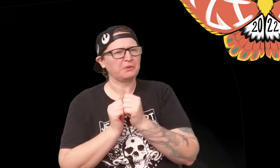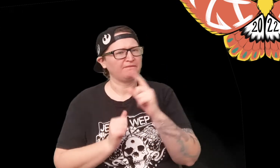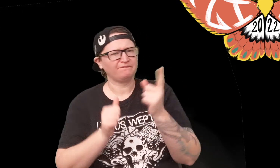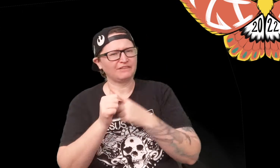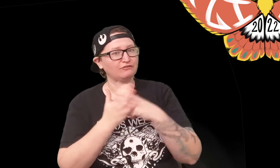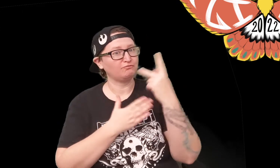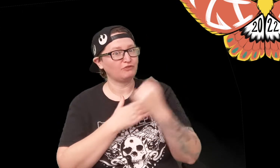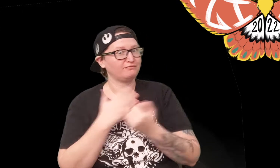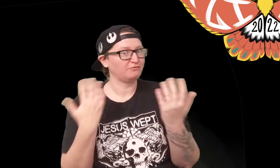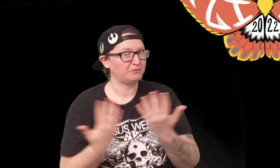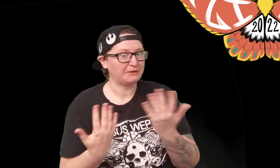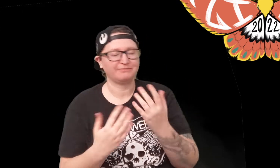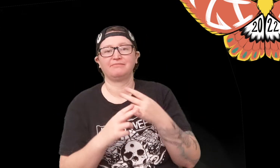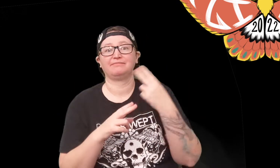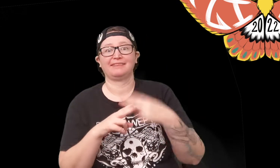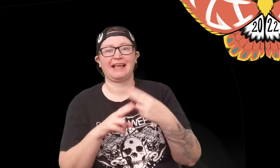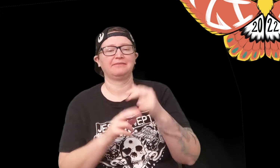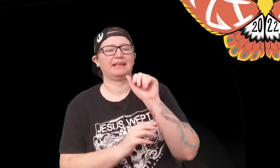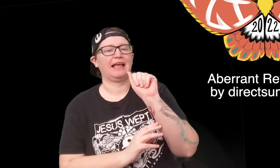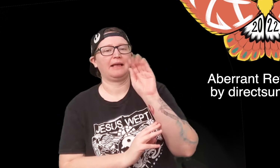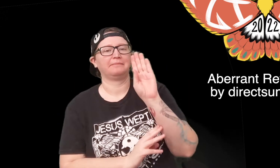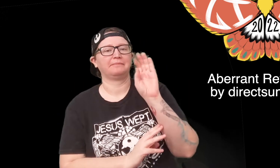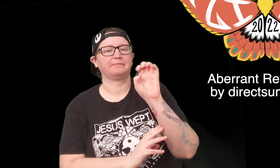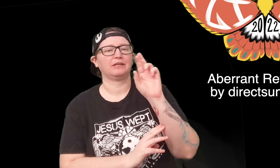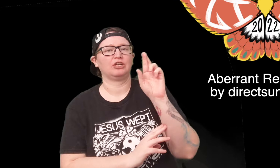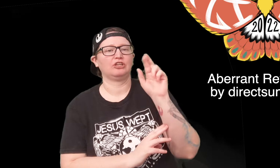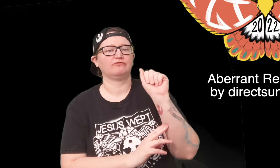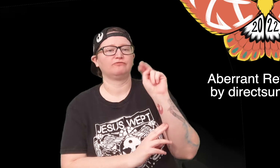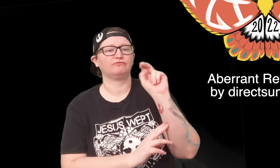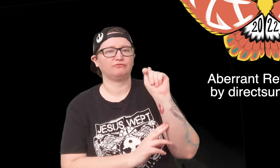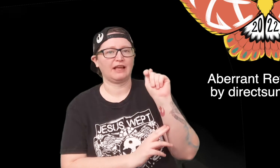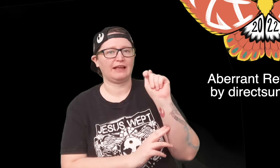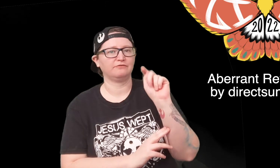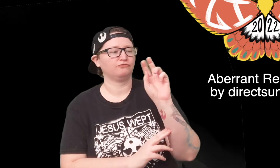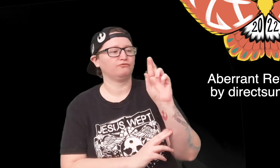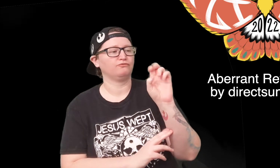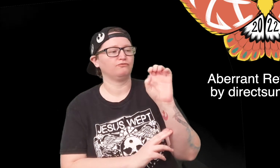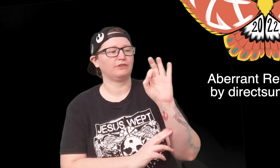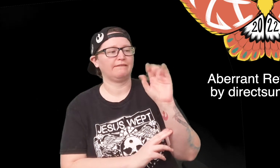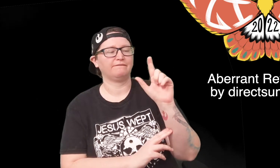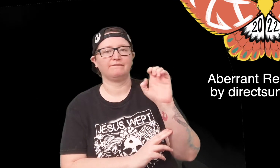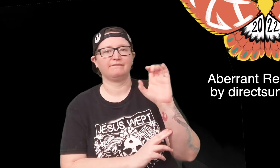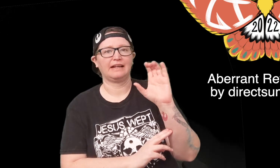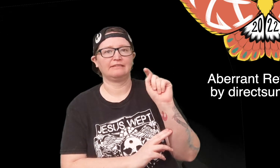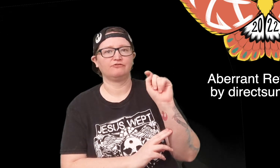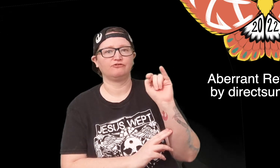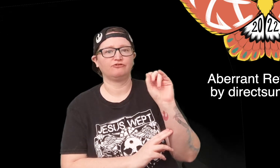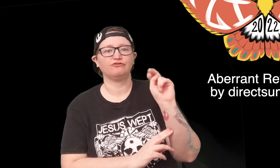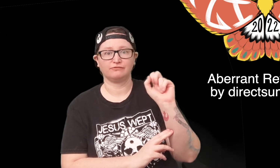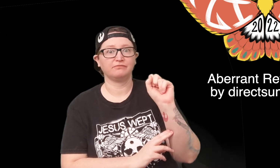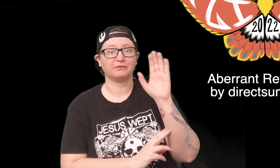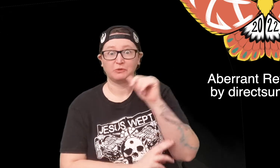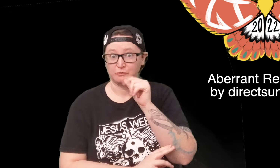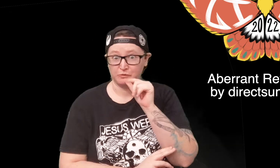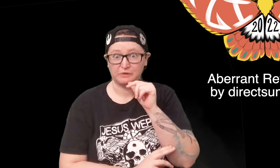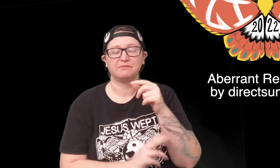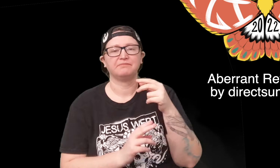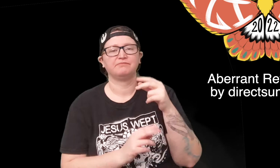but I'm gonna start with the first project which is called Aberrant Reflections